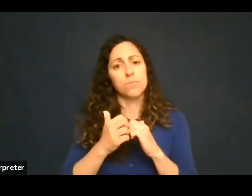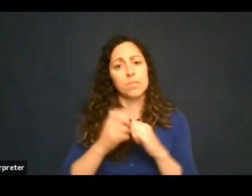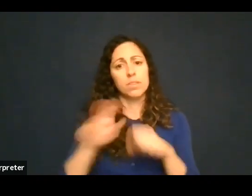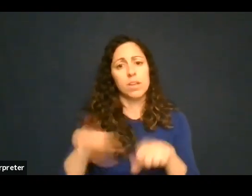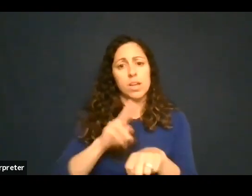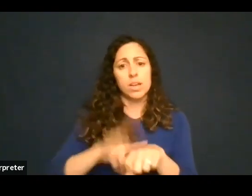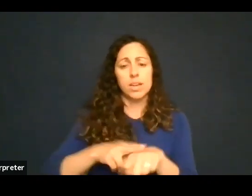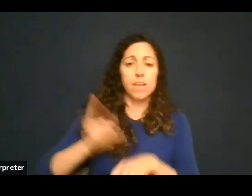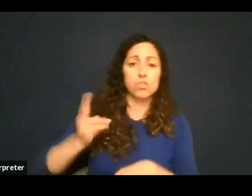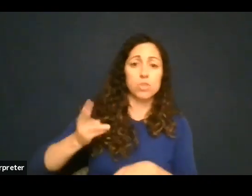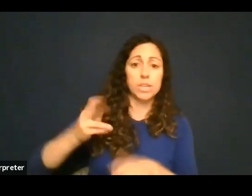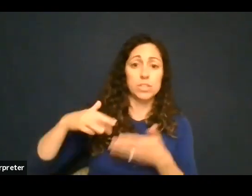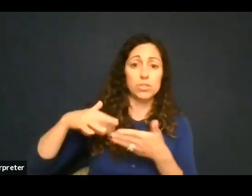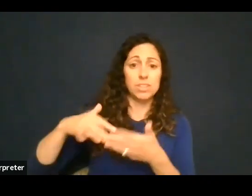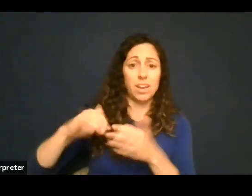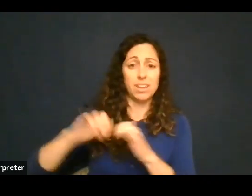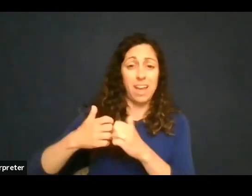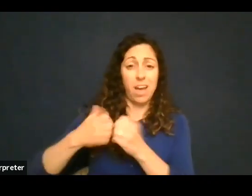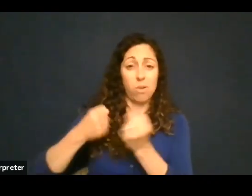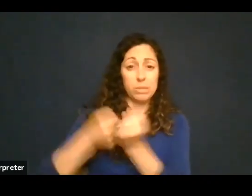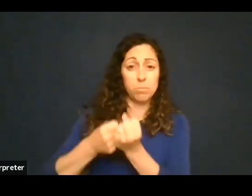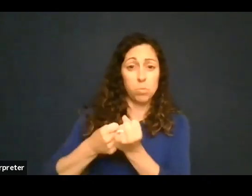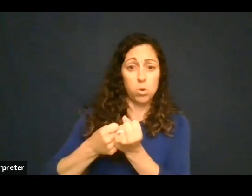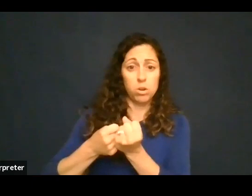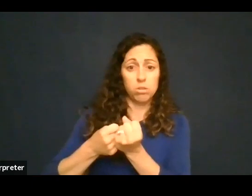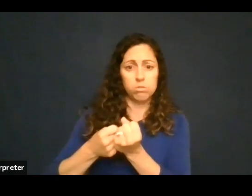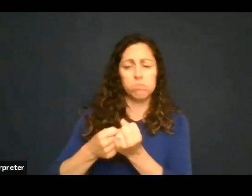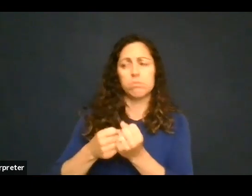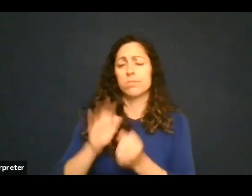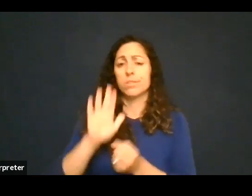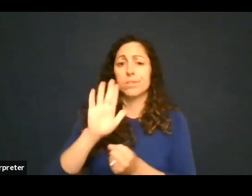to continue to see your clinicians annually,